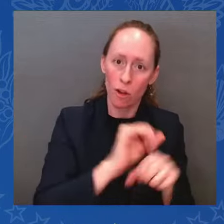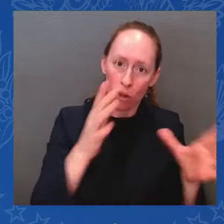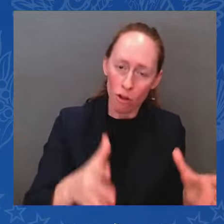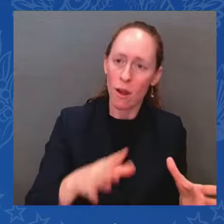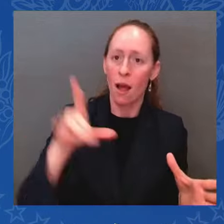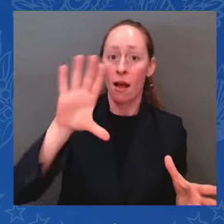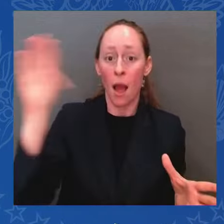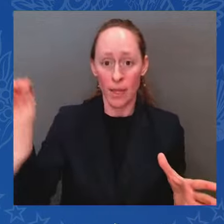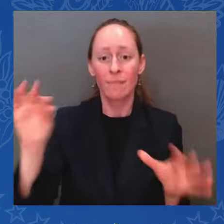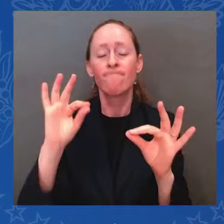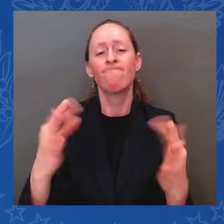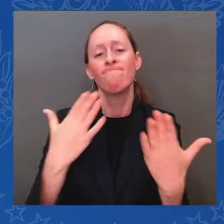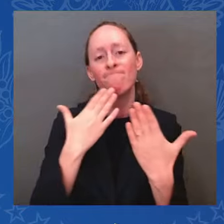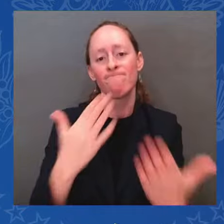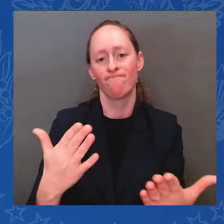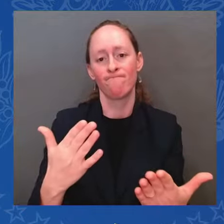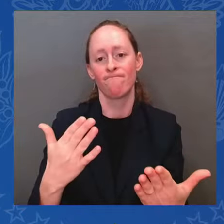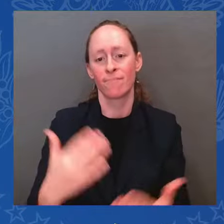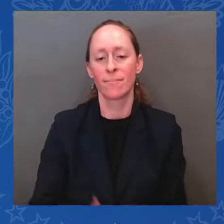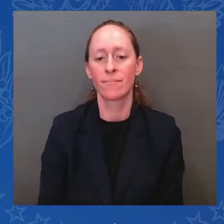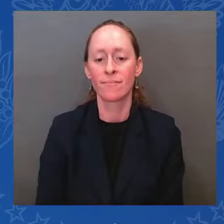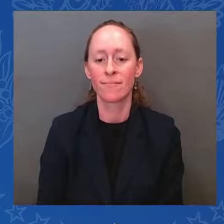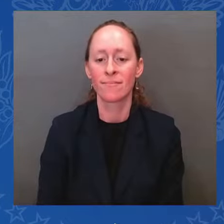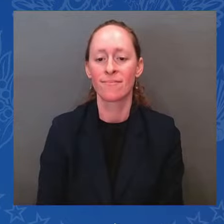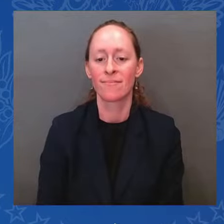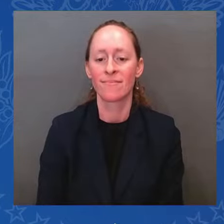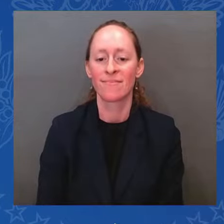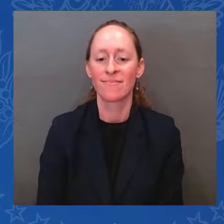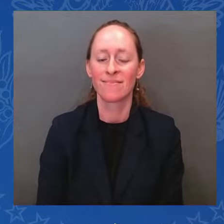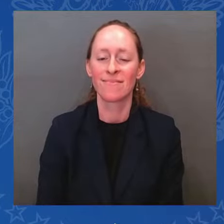in the negotiation? Should Hunter get a pardon? Mr. President.